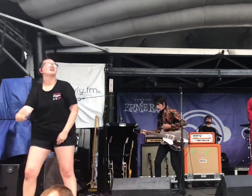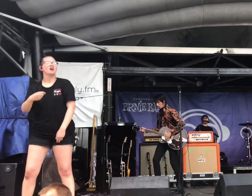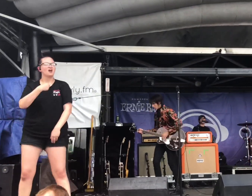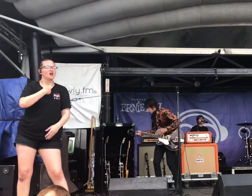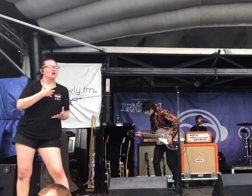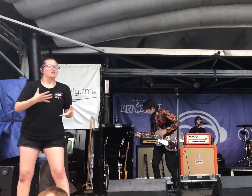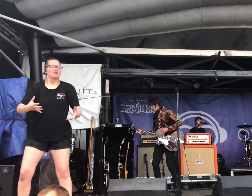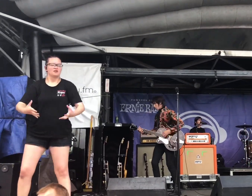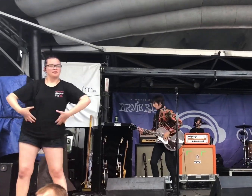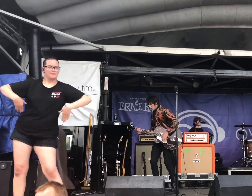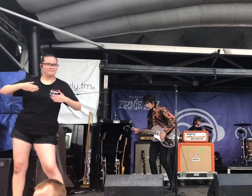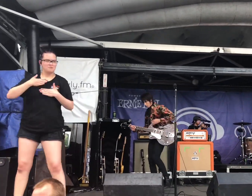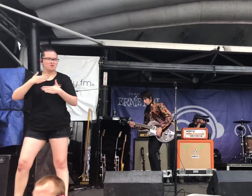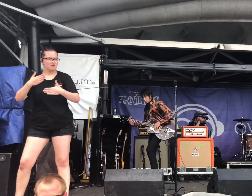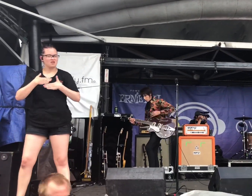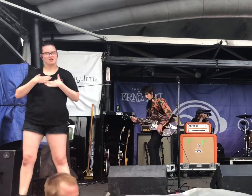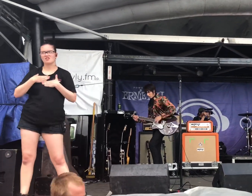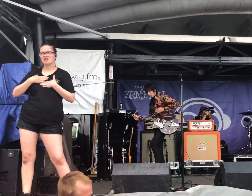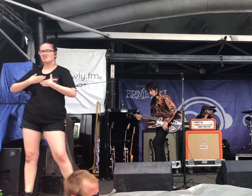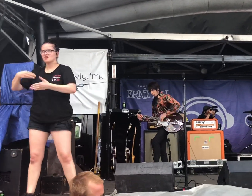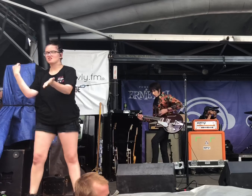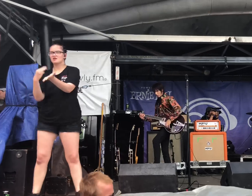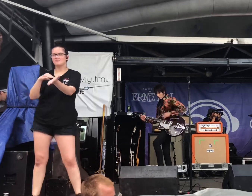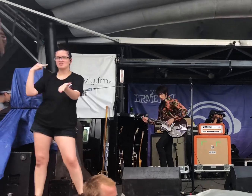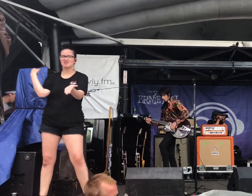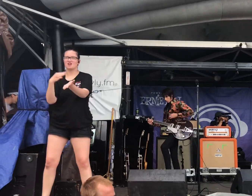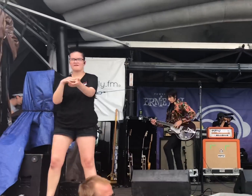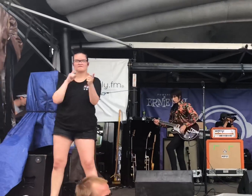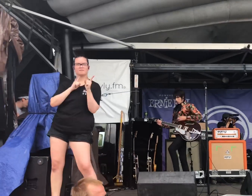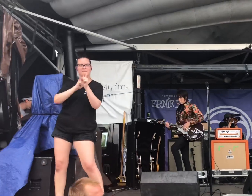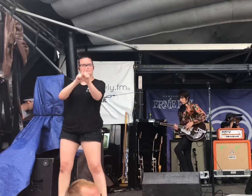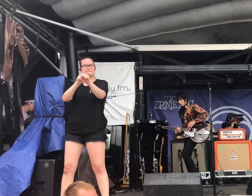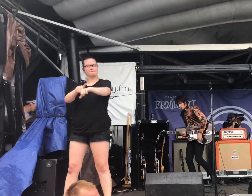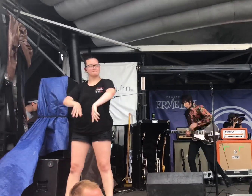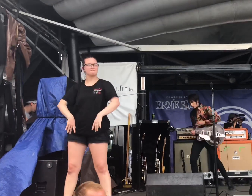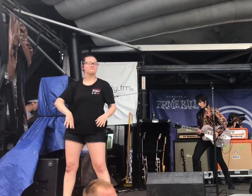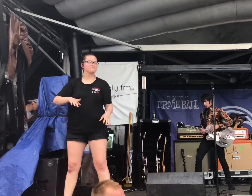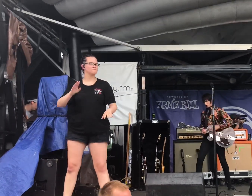I just want to breathe But they are coming after me